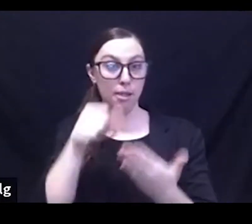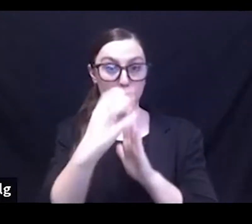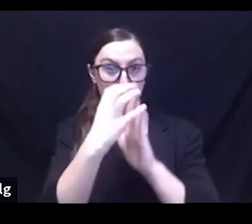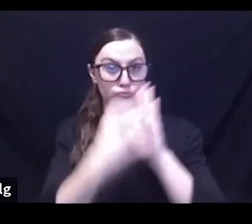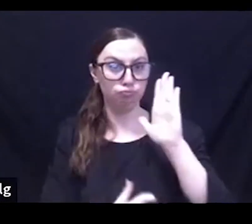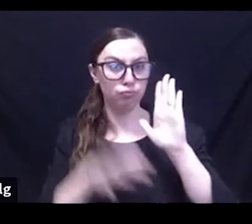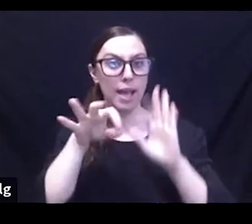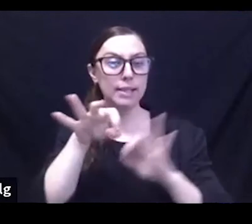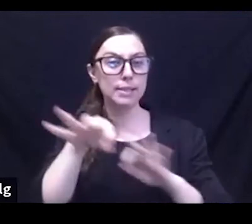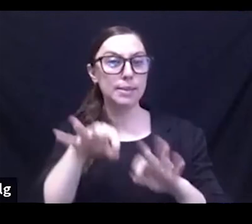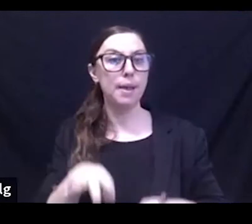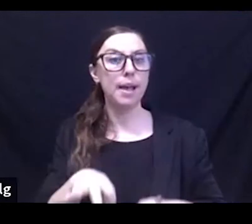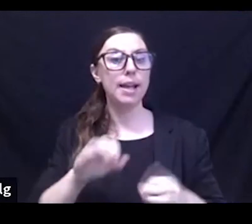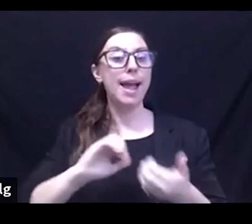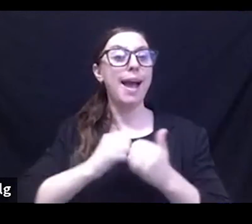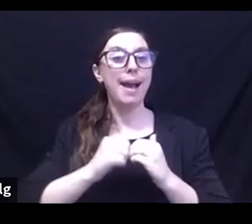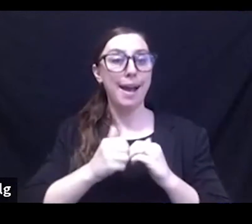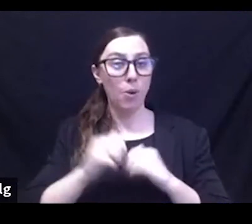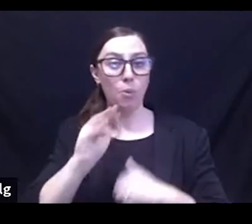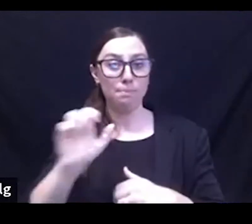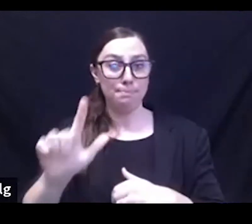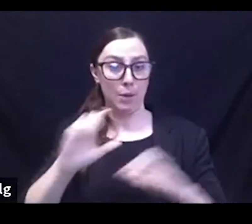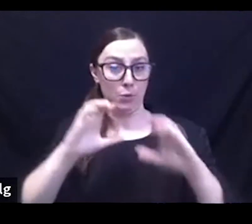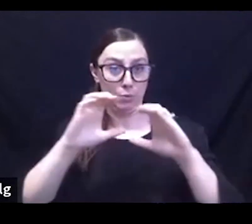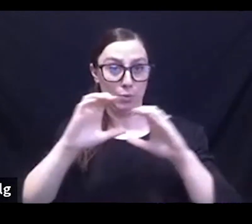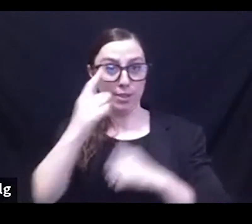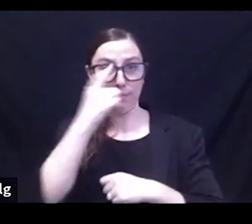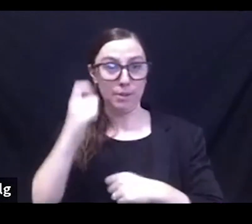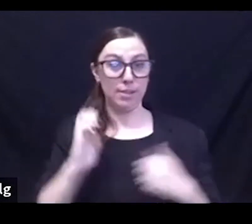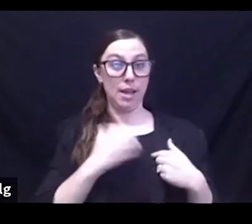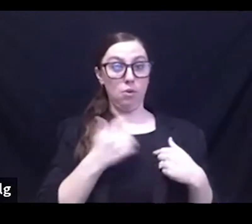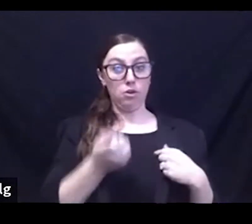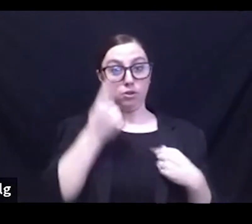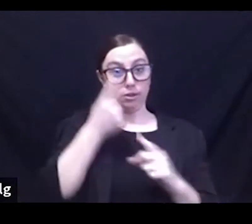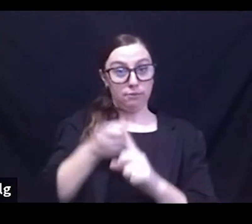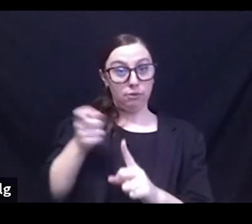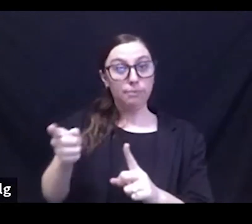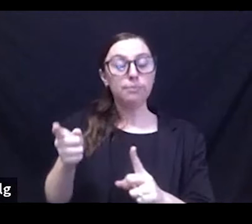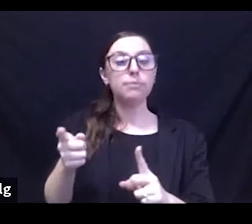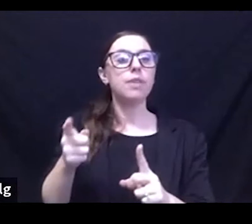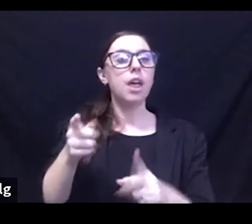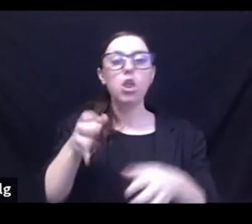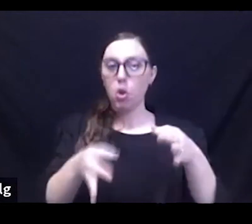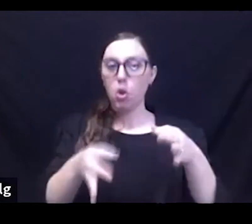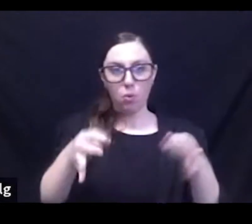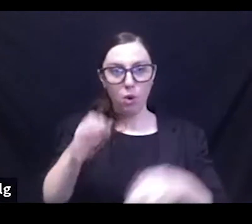to the Court in our letter the method Michael communications. It was our understanding from Michael